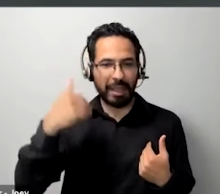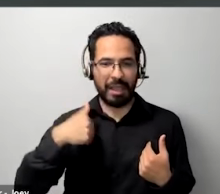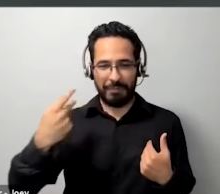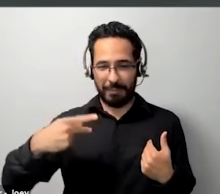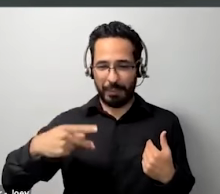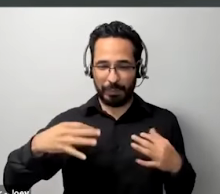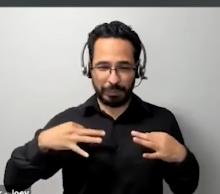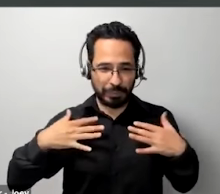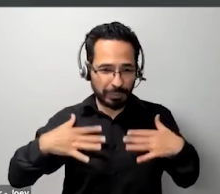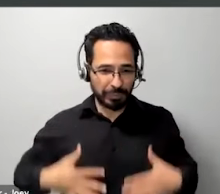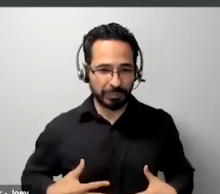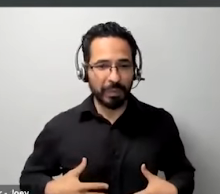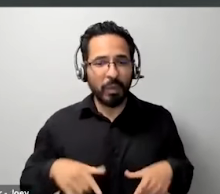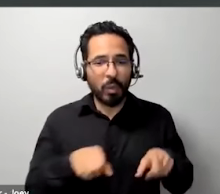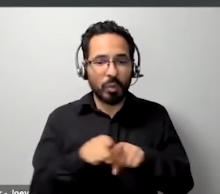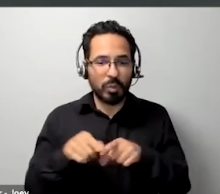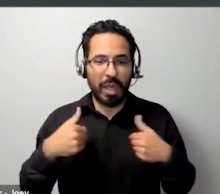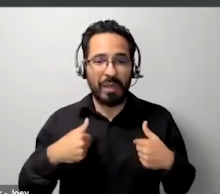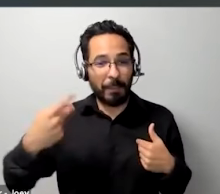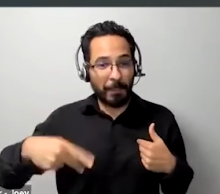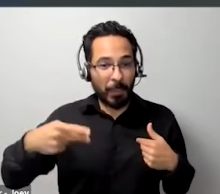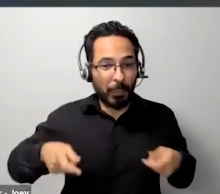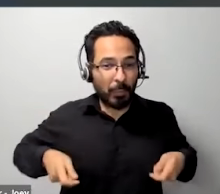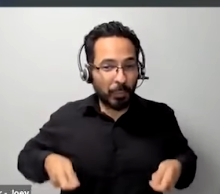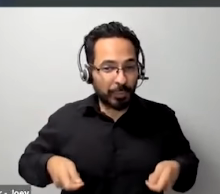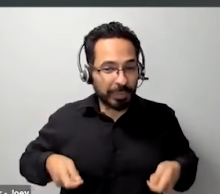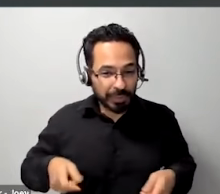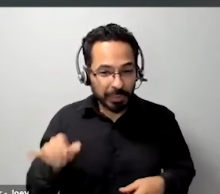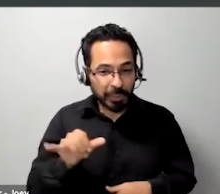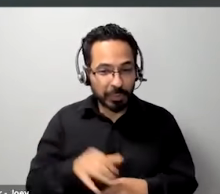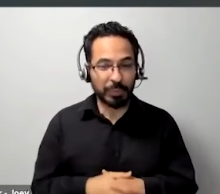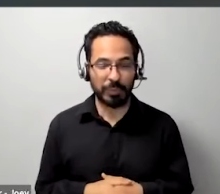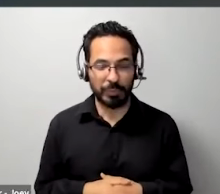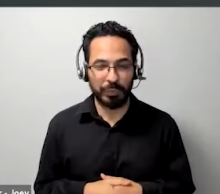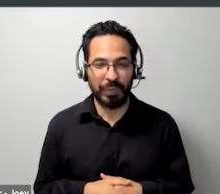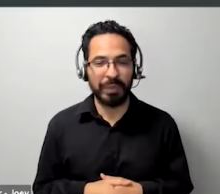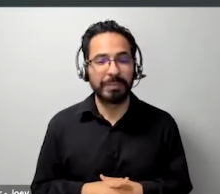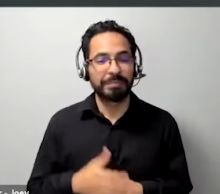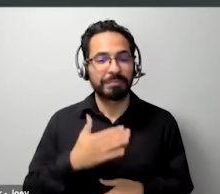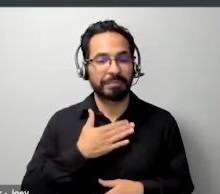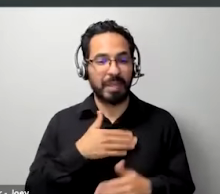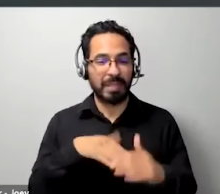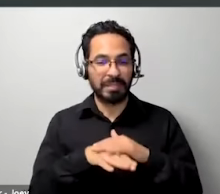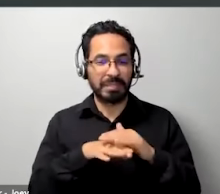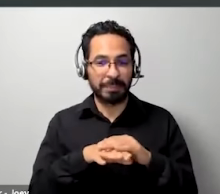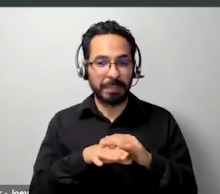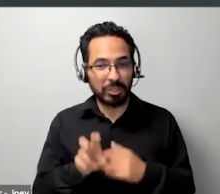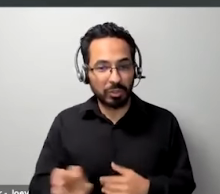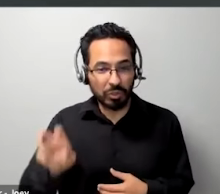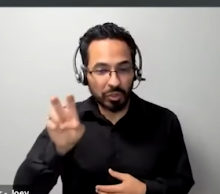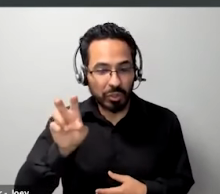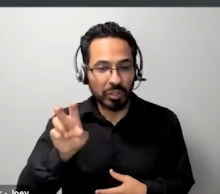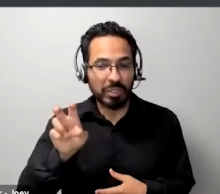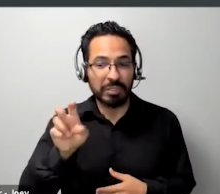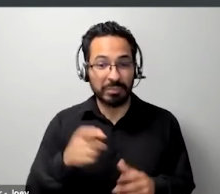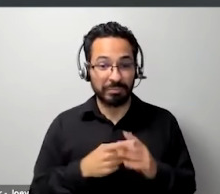I also sport a purple wheelchair as well. And so my accessibility journey kind of began when I was